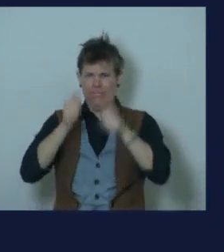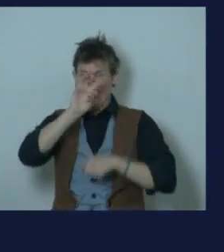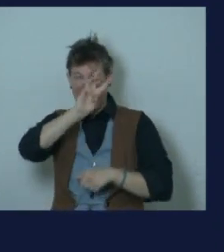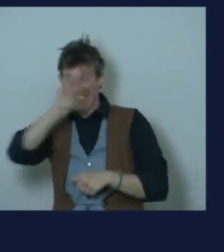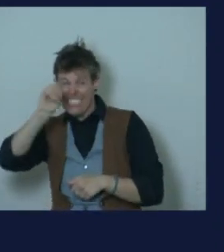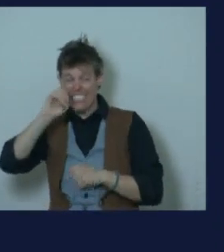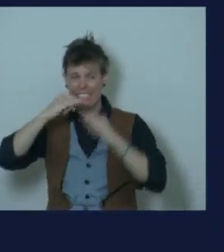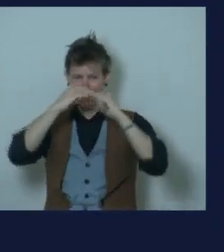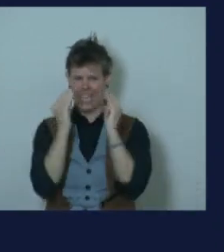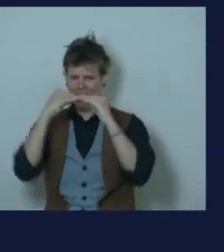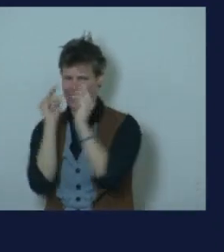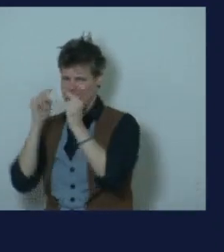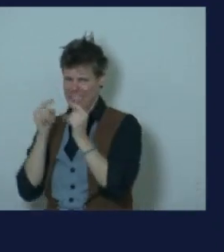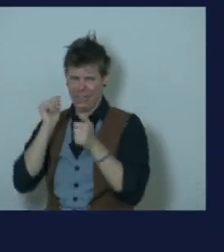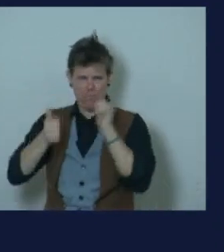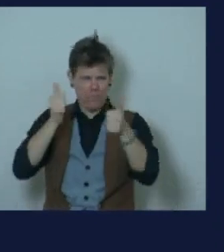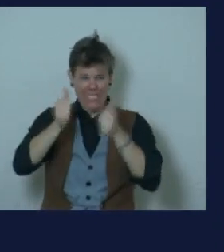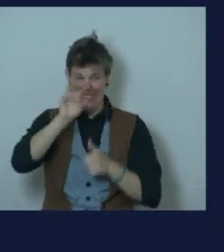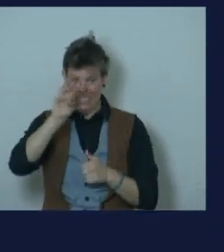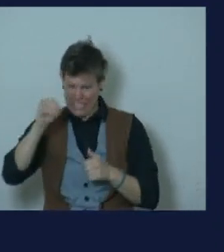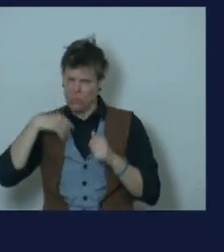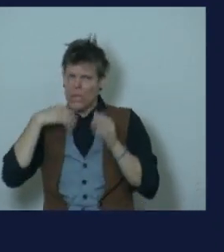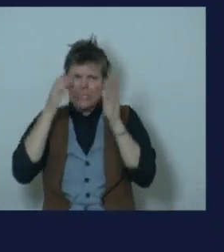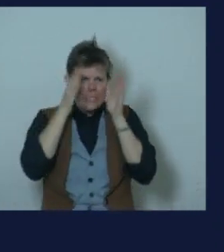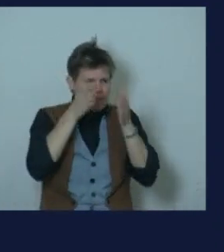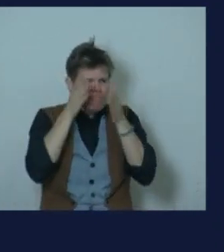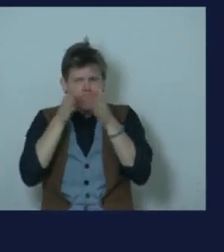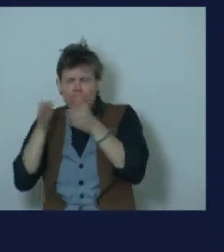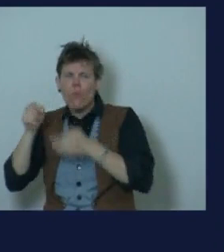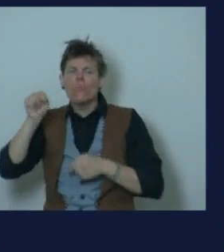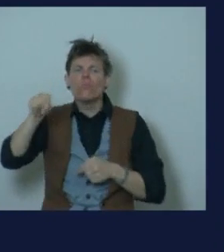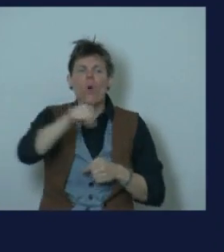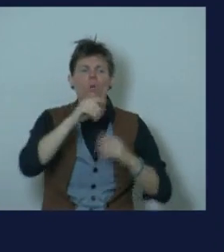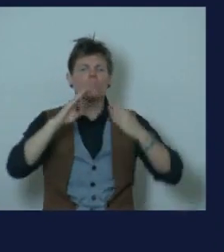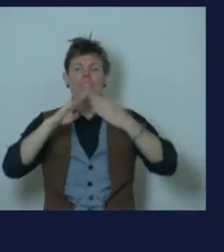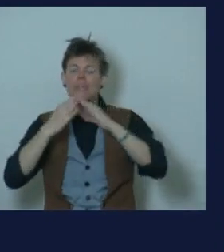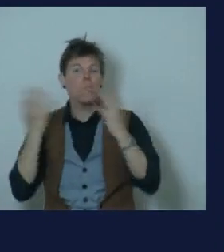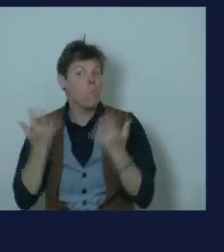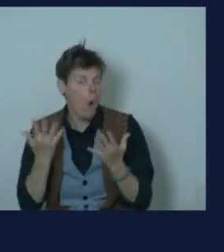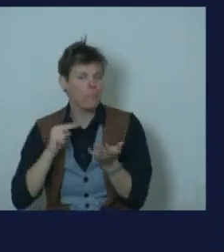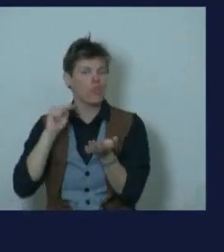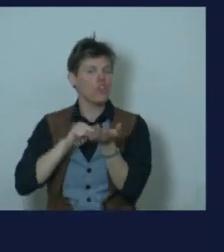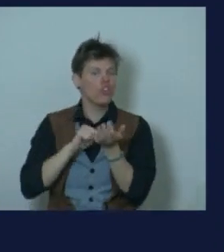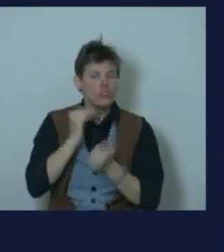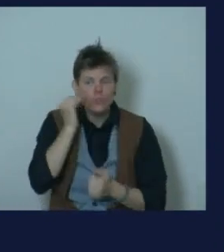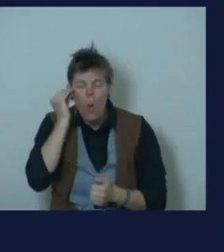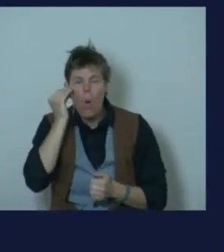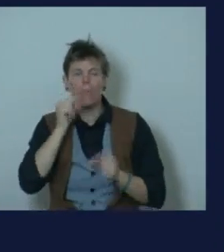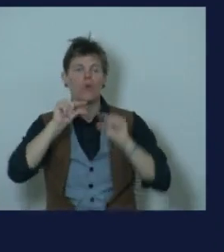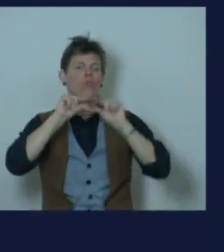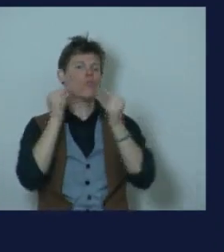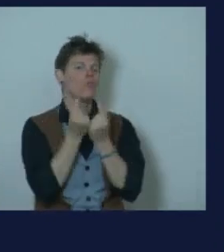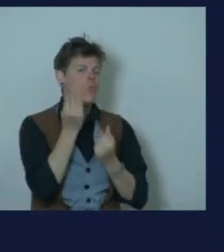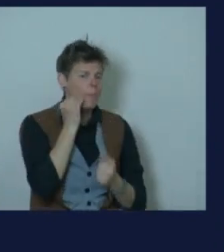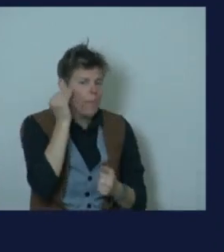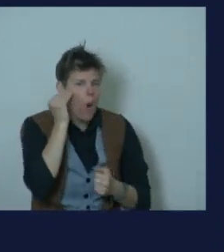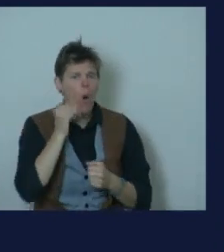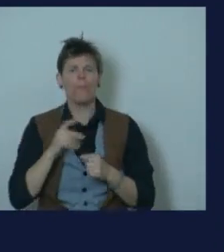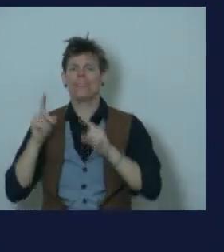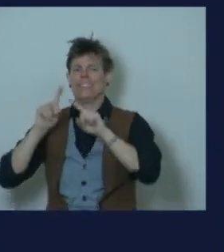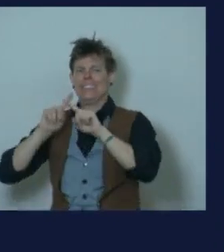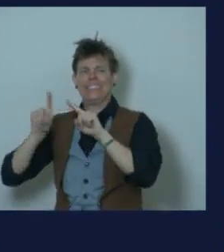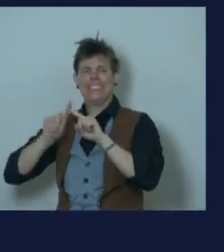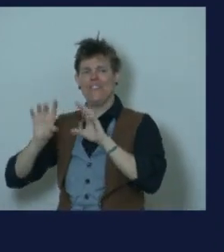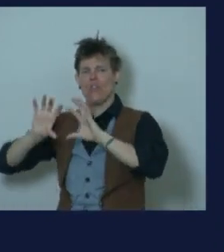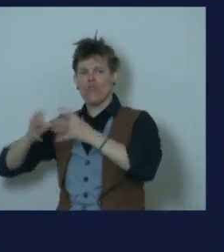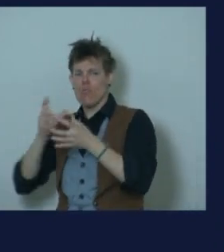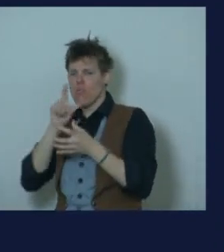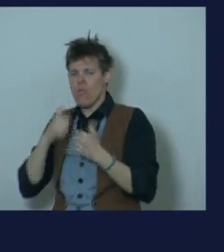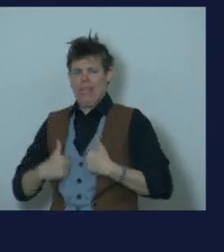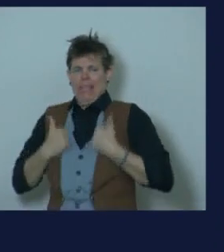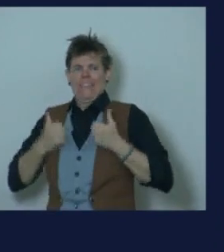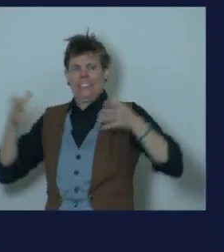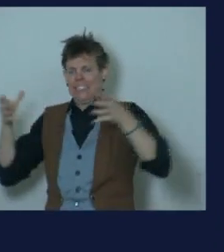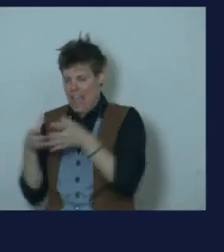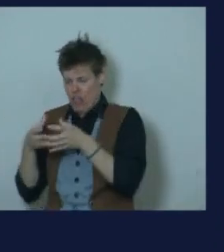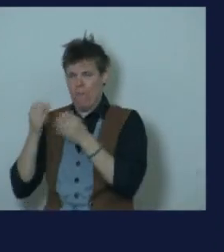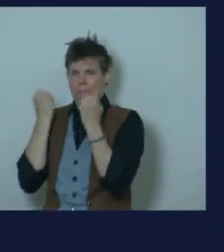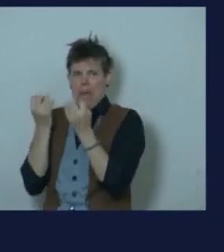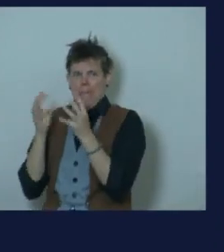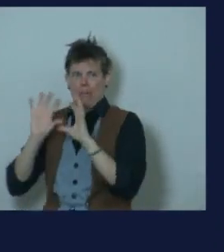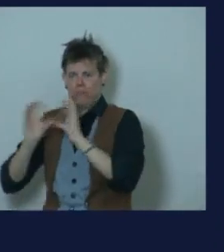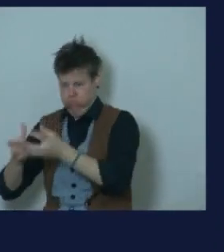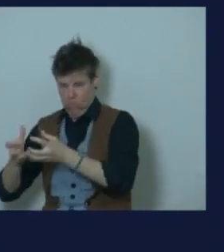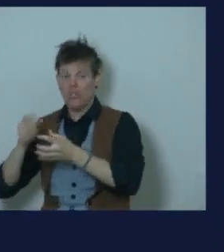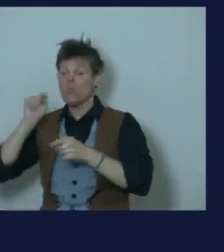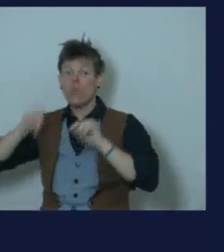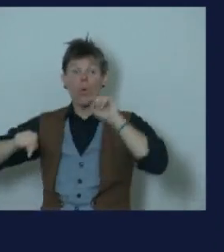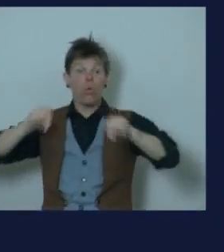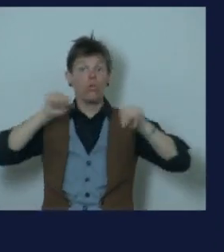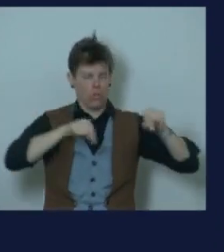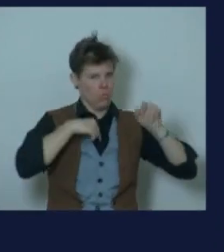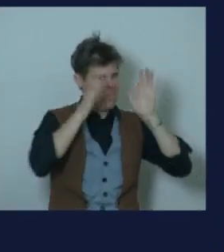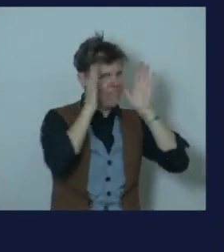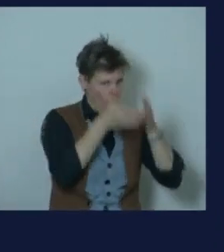THE STRATEGY WE MOVED INTO AFTER WE ESTABLISHED THE 60 SITES AROUND THE STATE WAS TO FOCUS ON TARGETED COMMUNITIES, PARTICULARLY LONG-TERM CARE SITES, LONG-TERM CARE FACILITIES